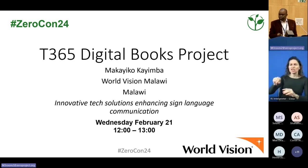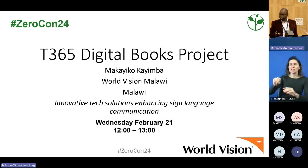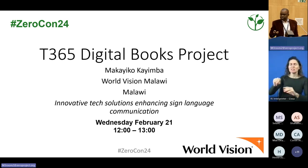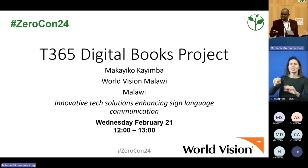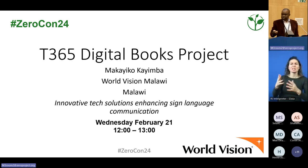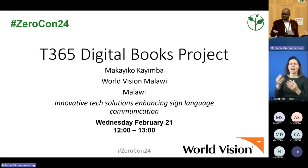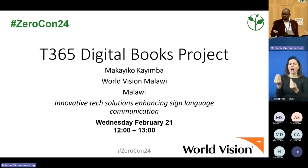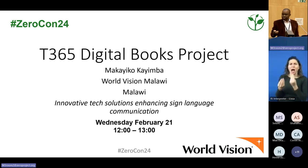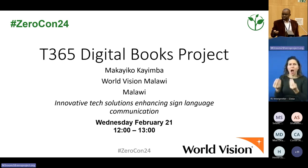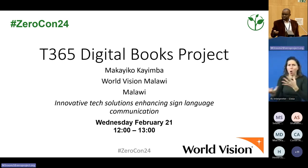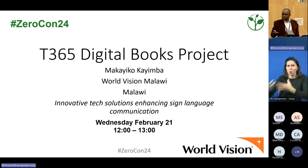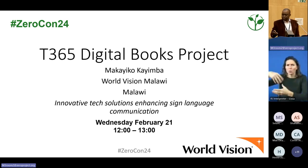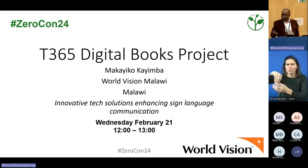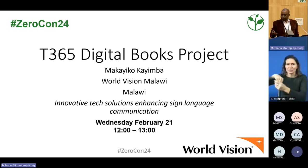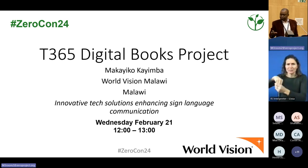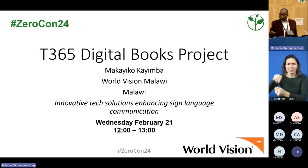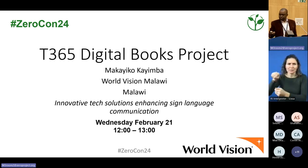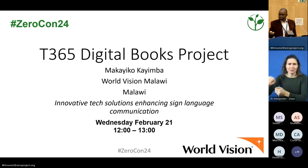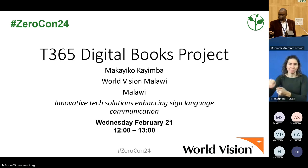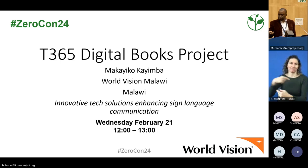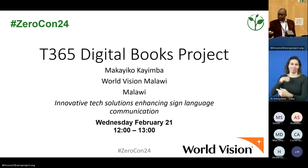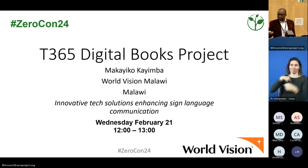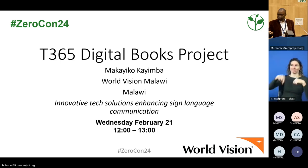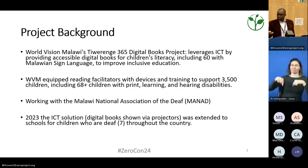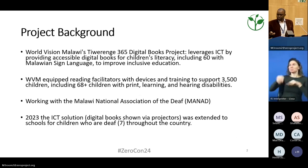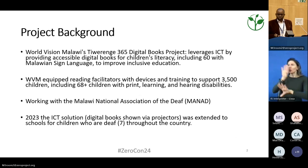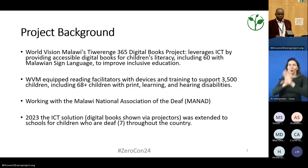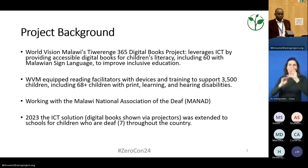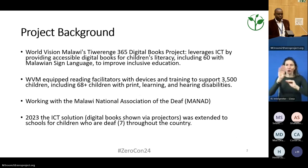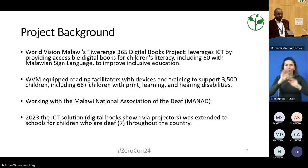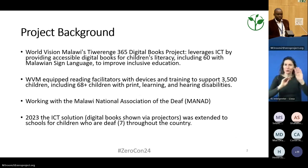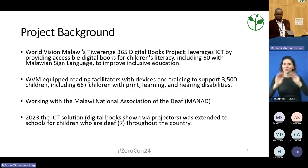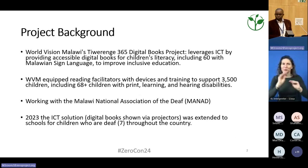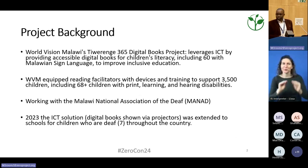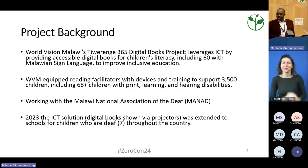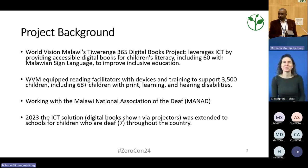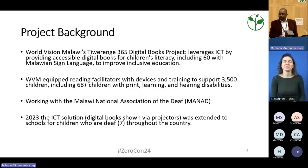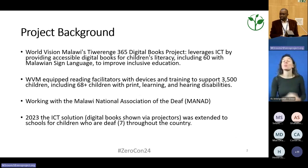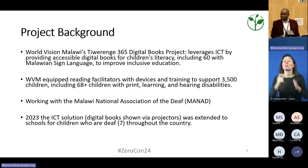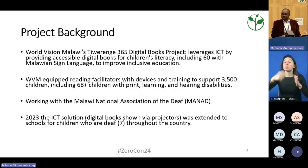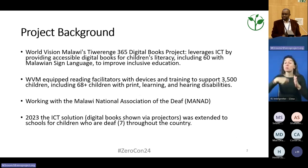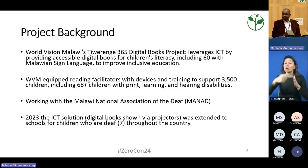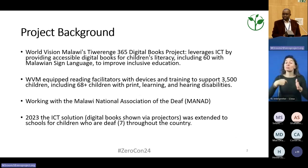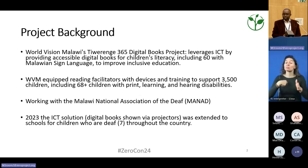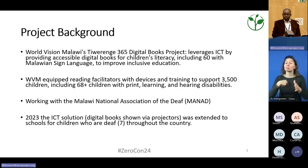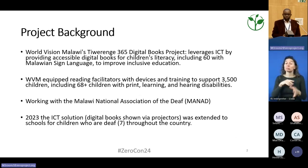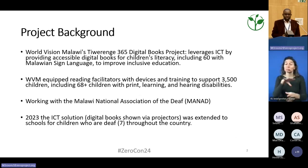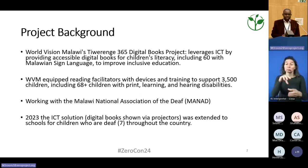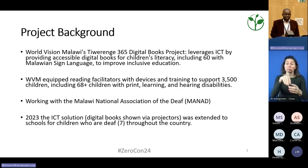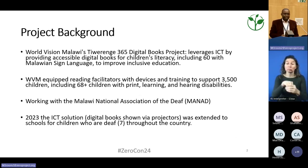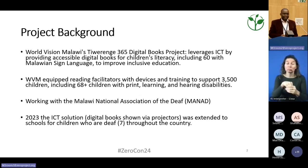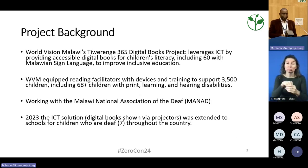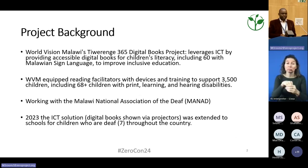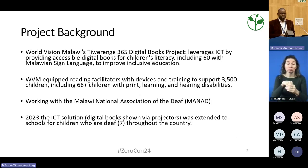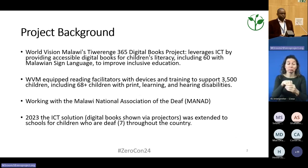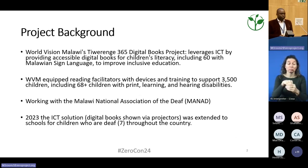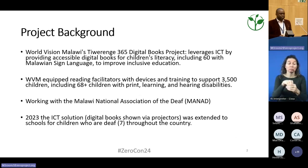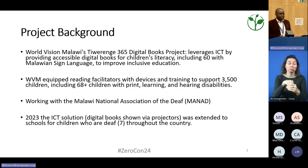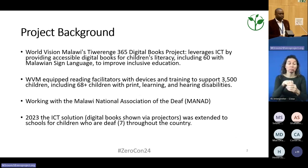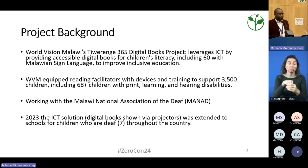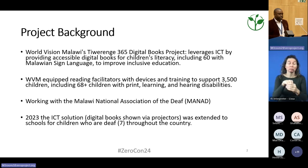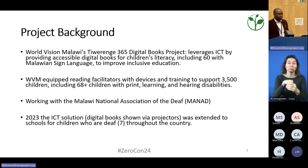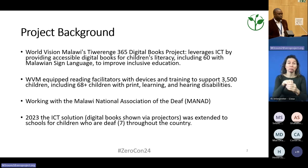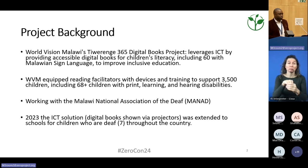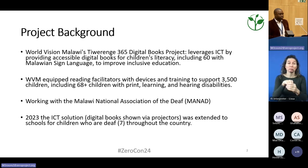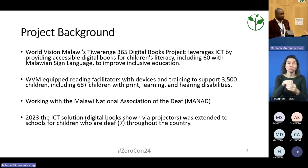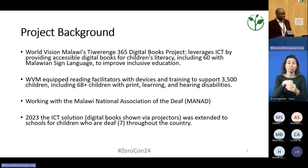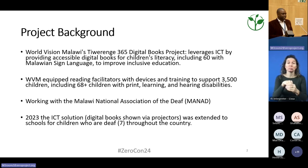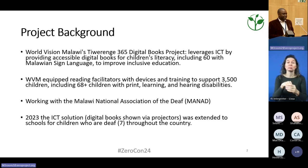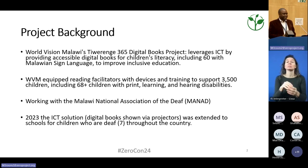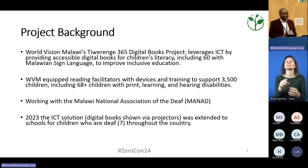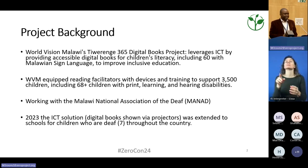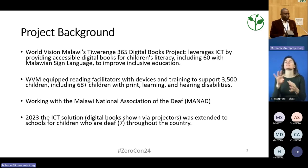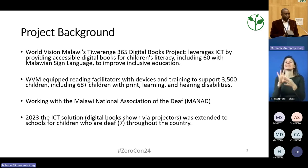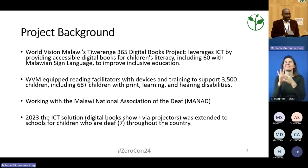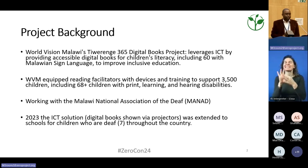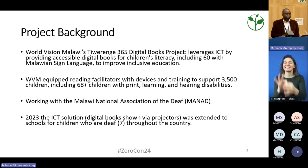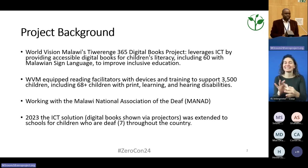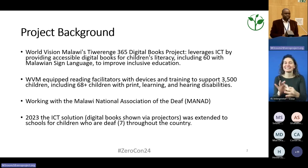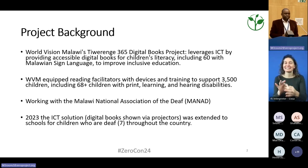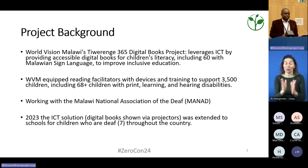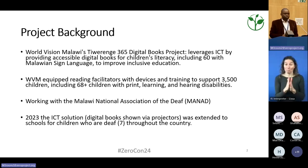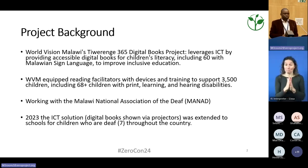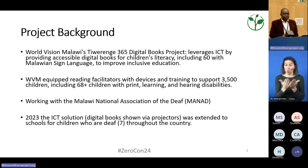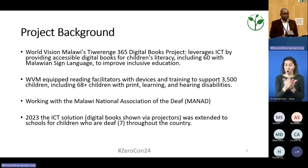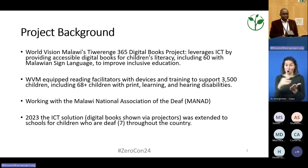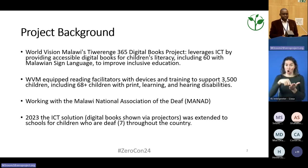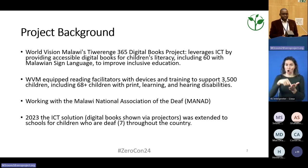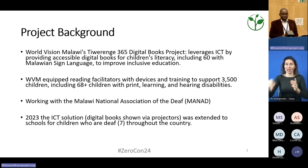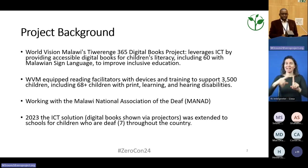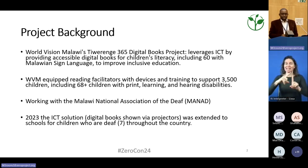The project I am working on is on inclusive digital books in Malawi, mainly in rural areas,